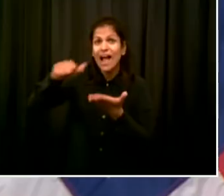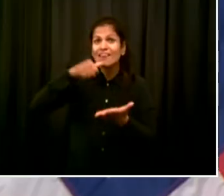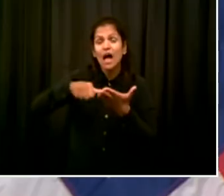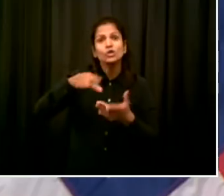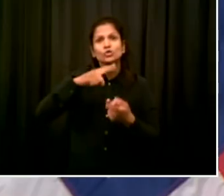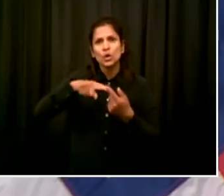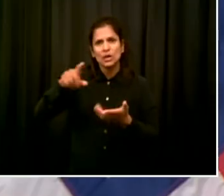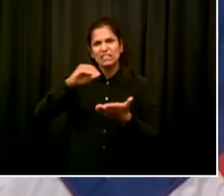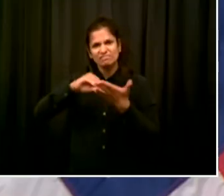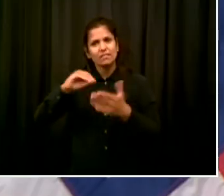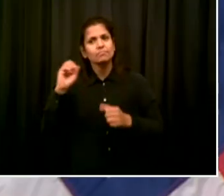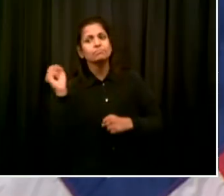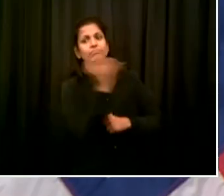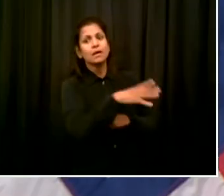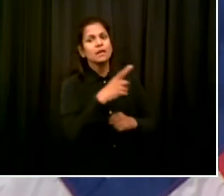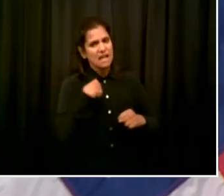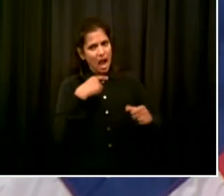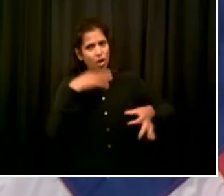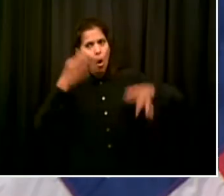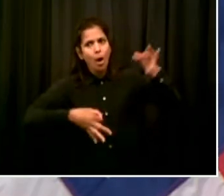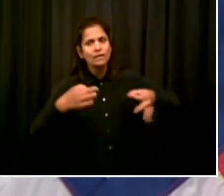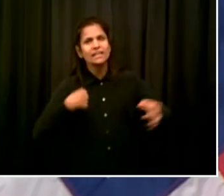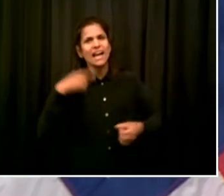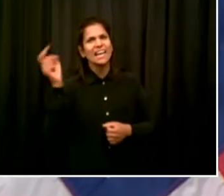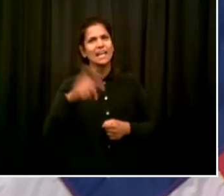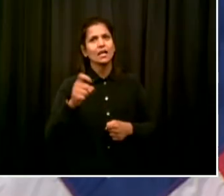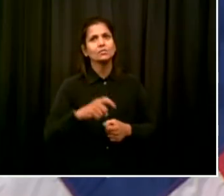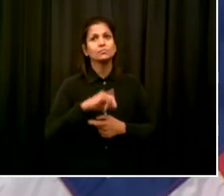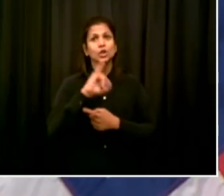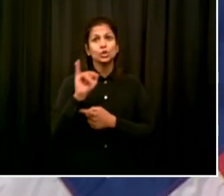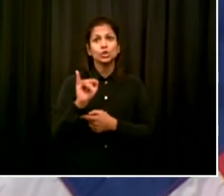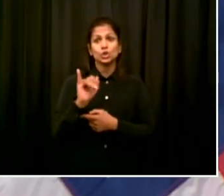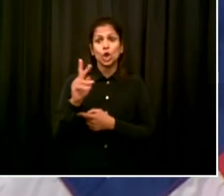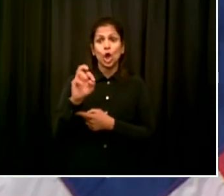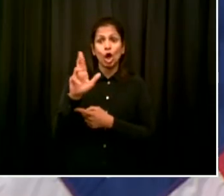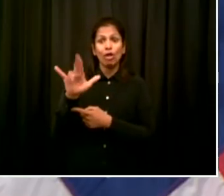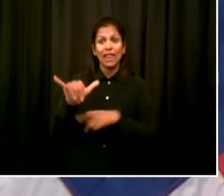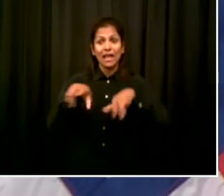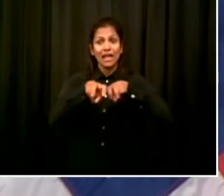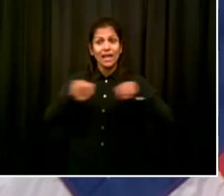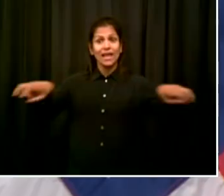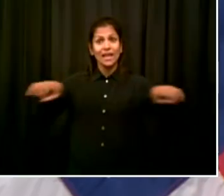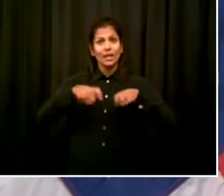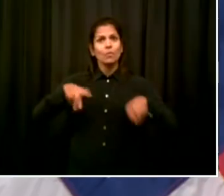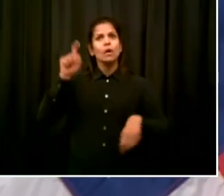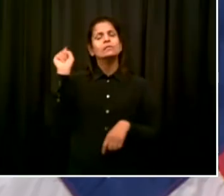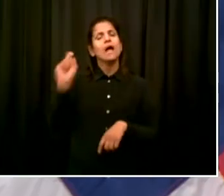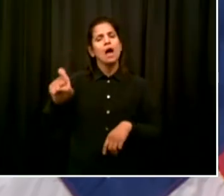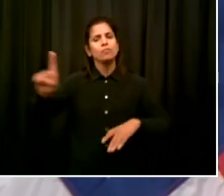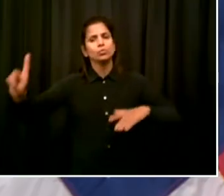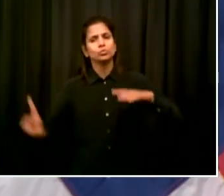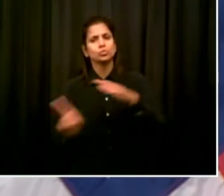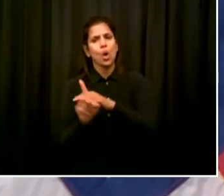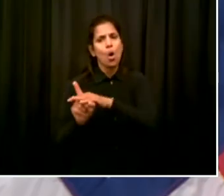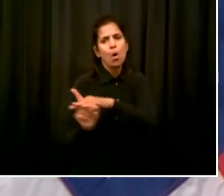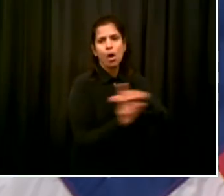NEED TO TELL OFFICIALS THAT PEOPLE WHO CARRY ILLEGAL GUNONS THE RSTEET